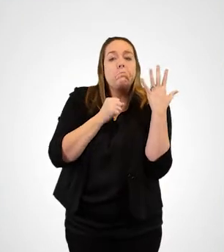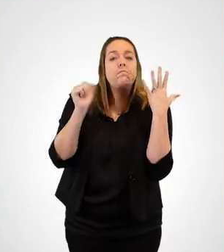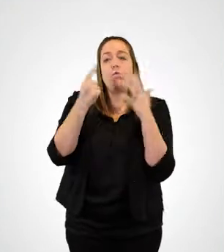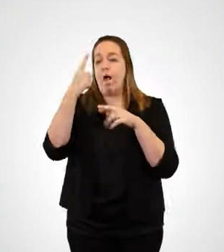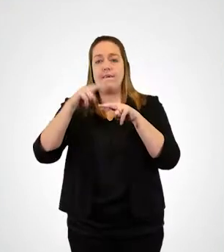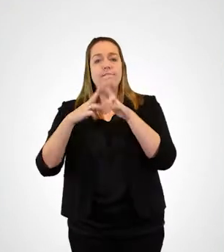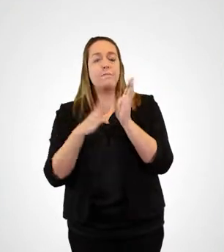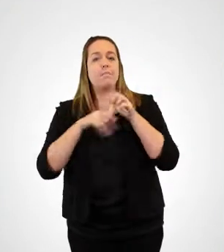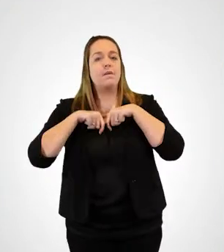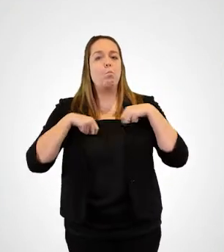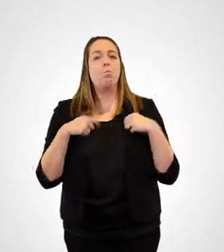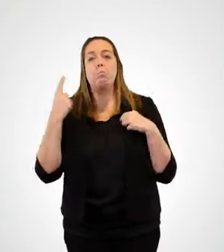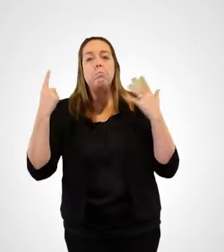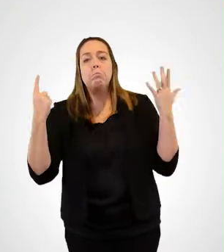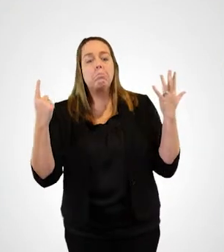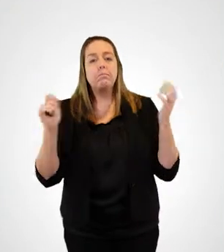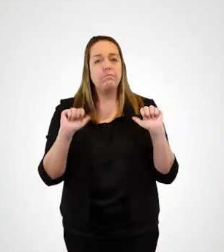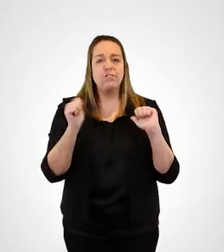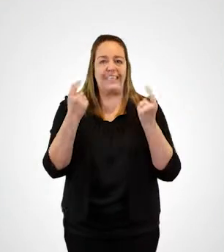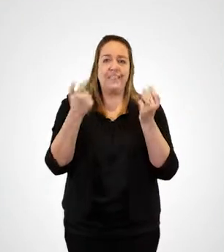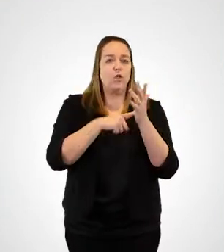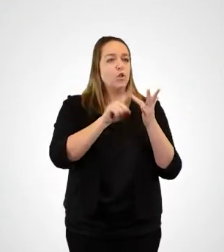and it wasn't all that complicated to get sorted.